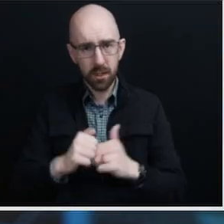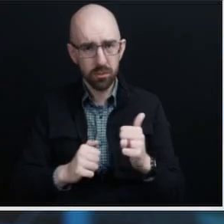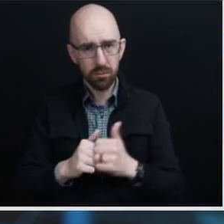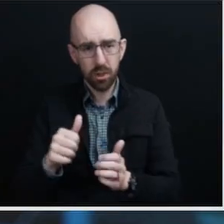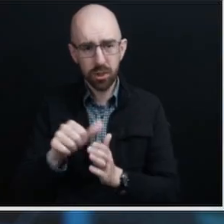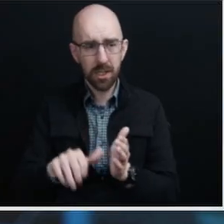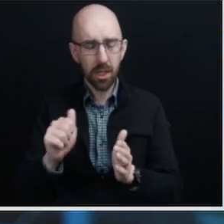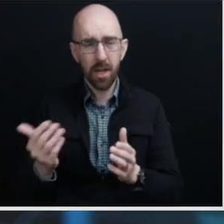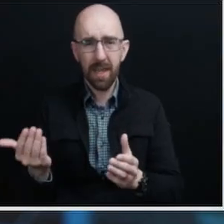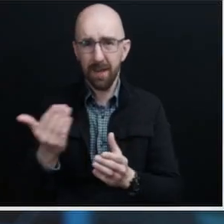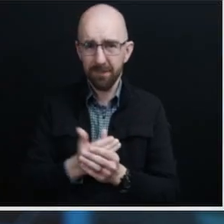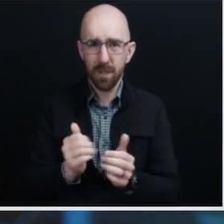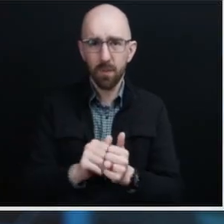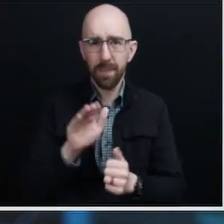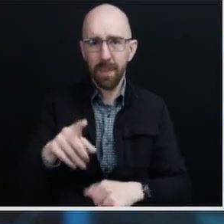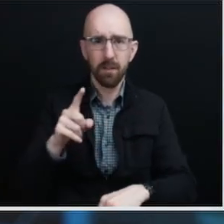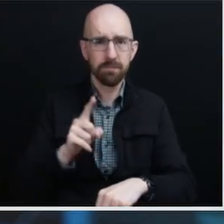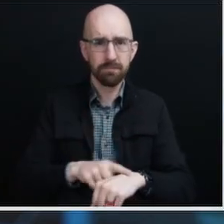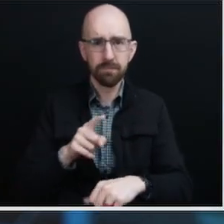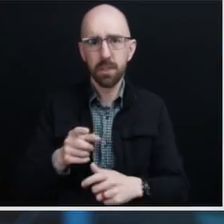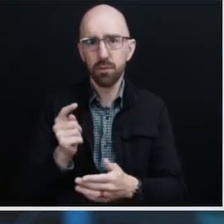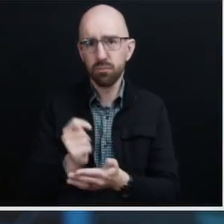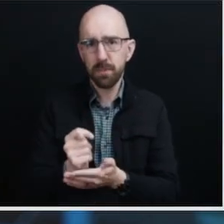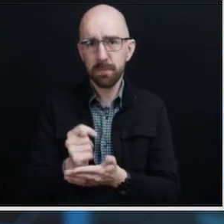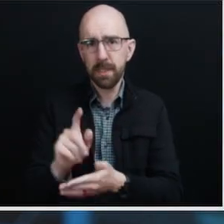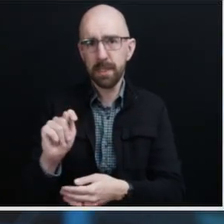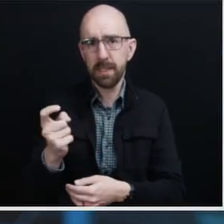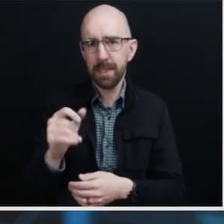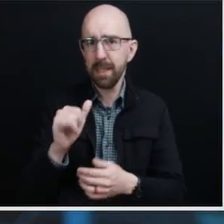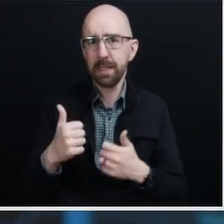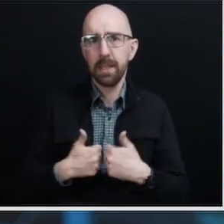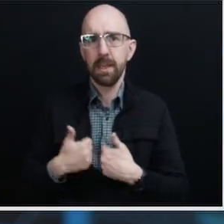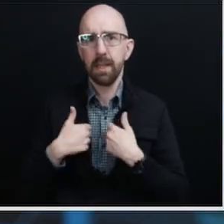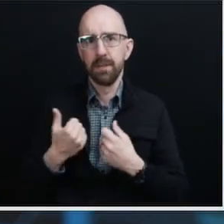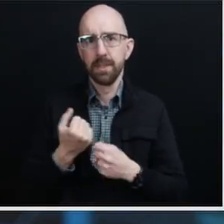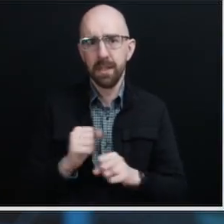getting the timely treatment that's life-saving. Reconstruction, it's an important part of this